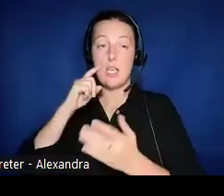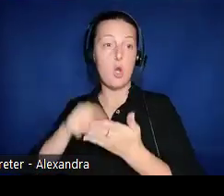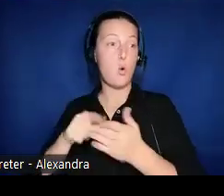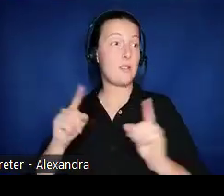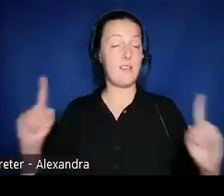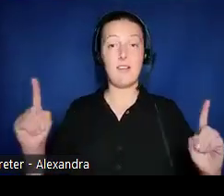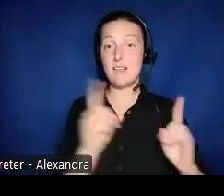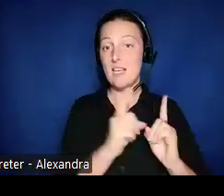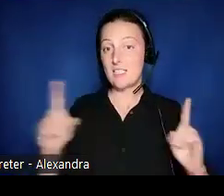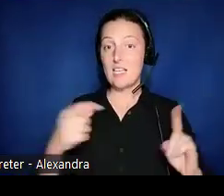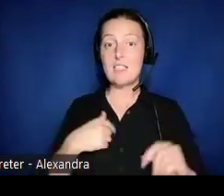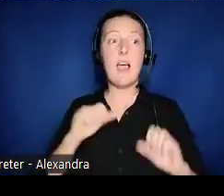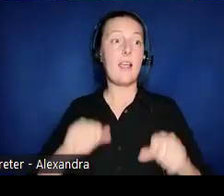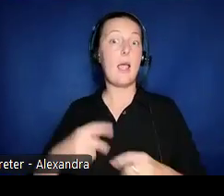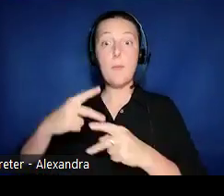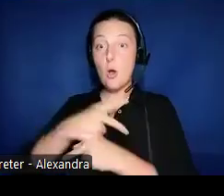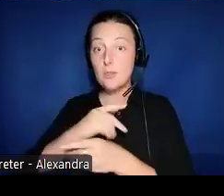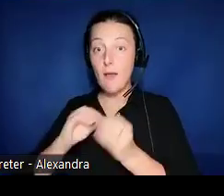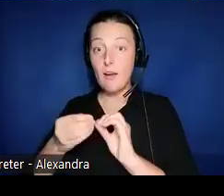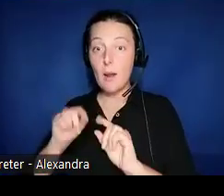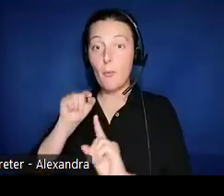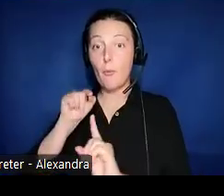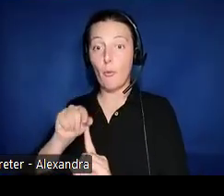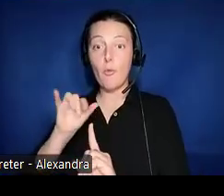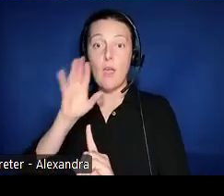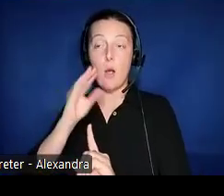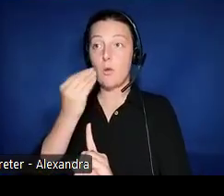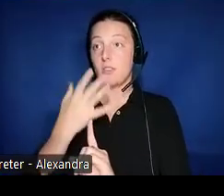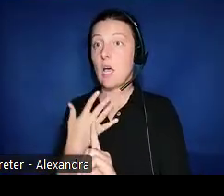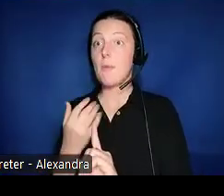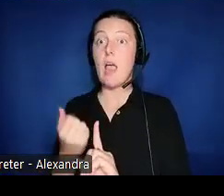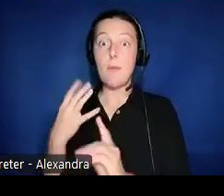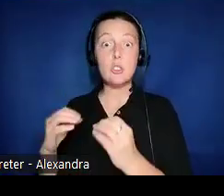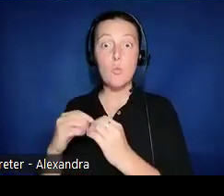how much more of one I have than the other. But the Egyptians and Greeks thought about numbers